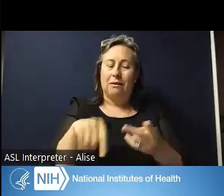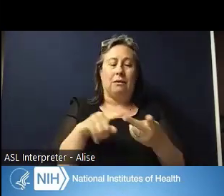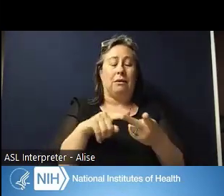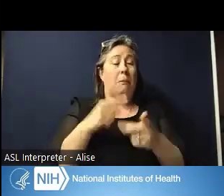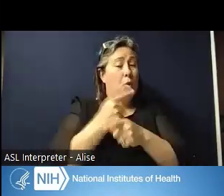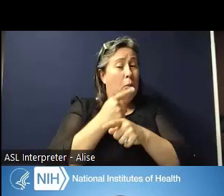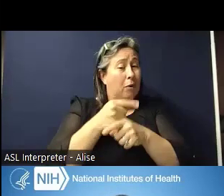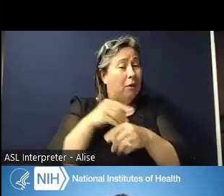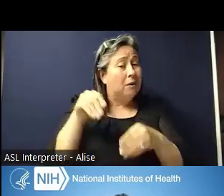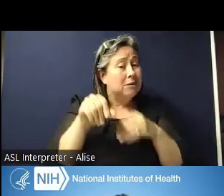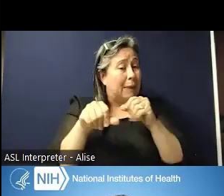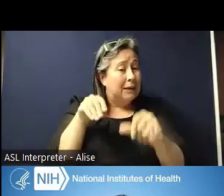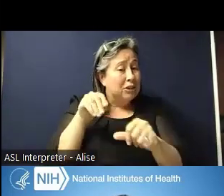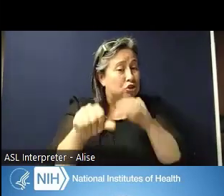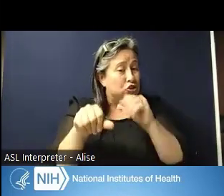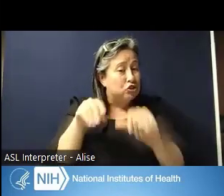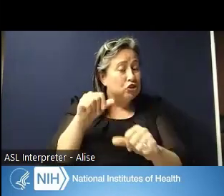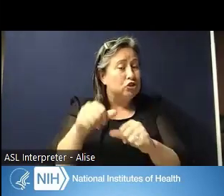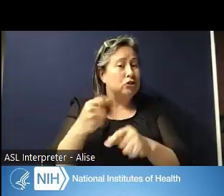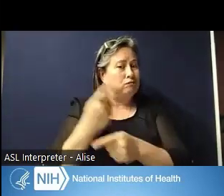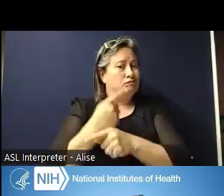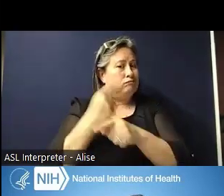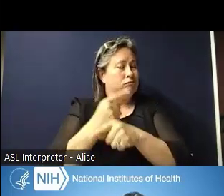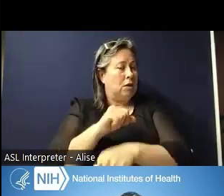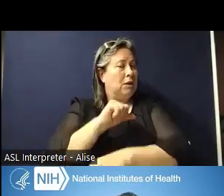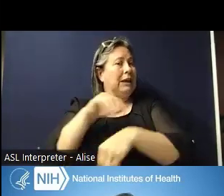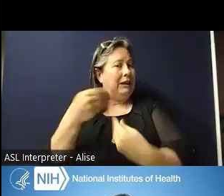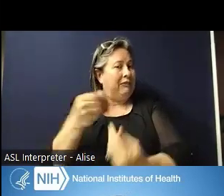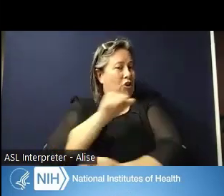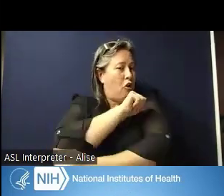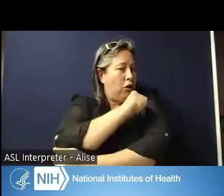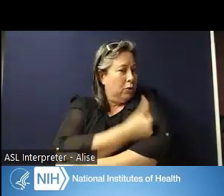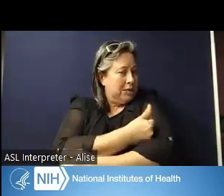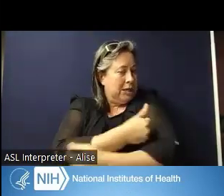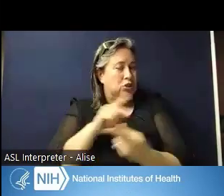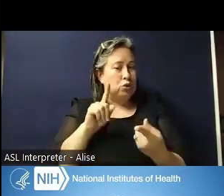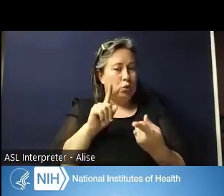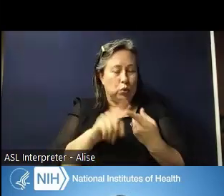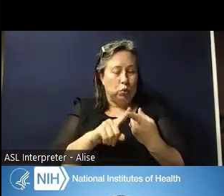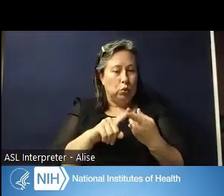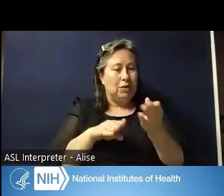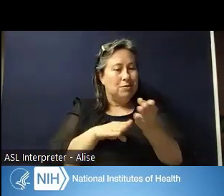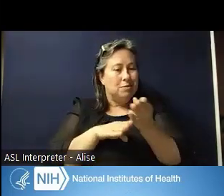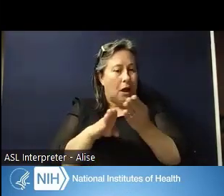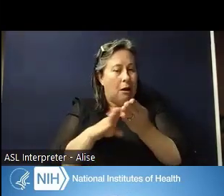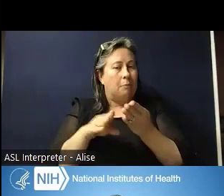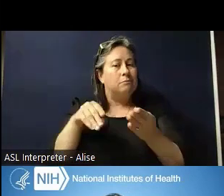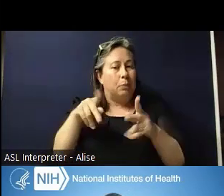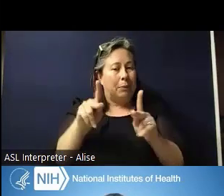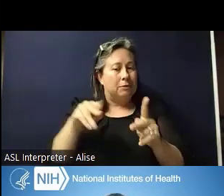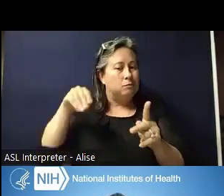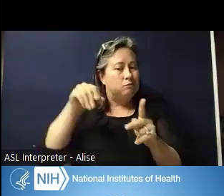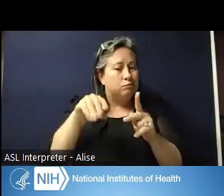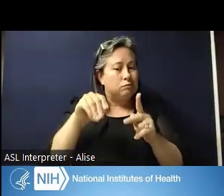that are authorized for the sub to expend as well as reporting requirements